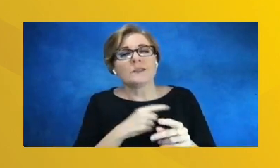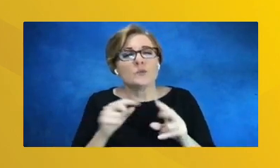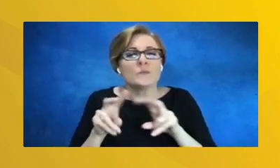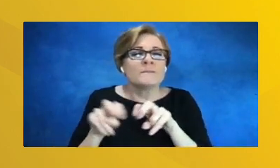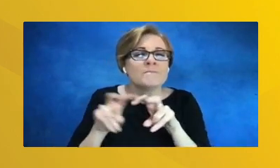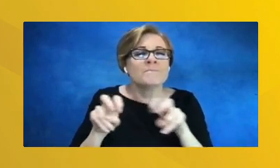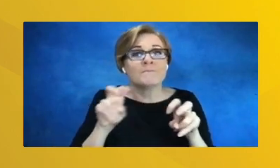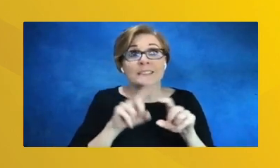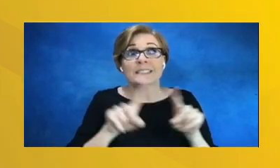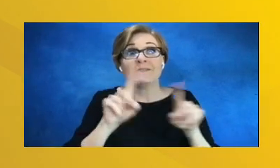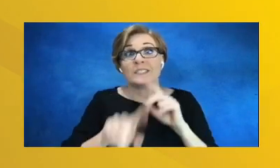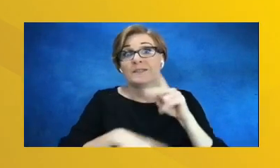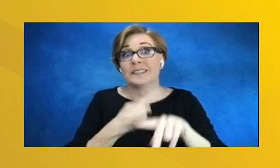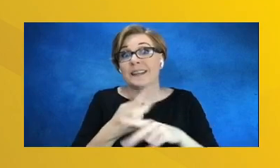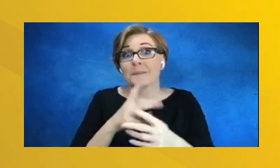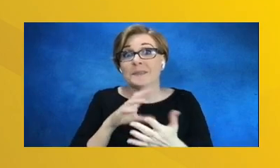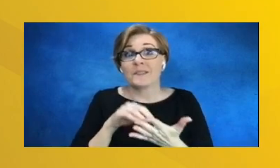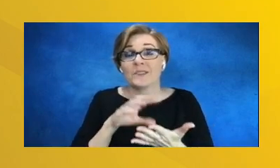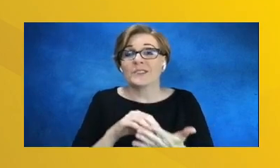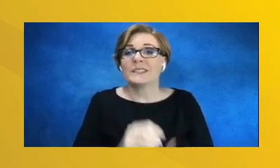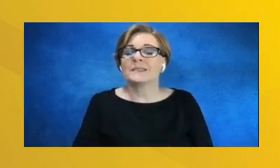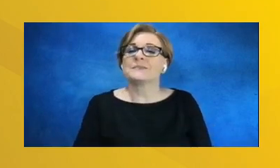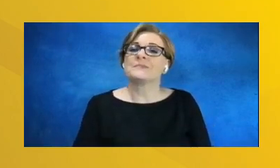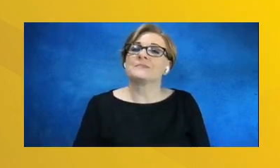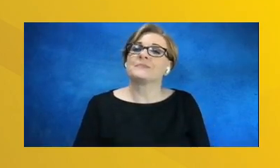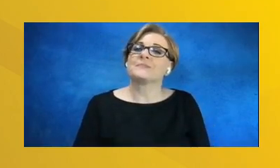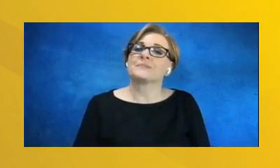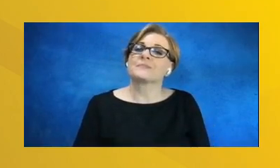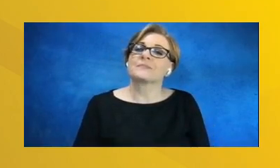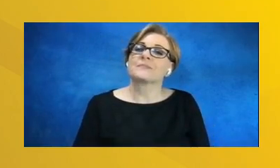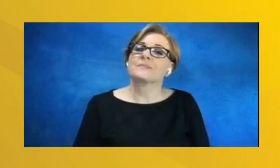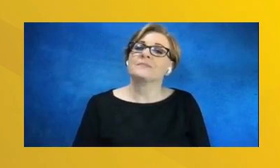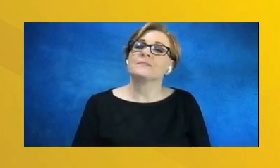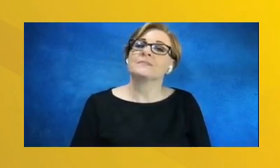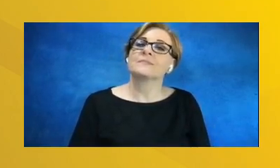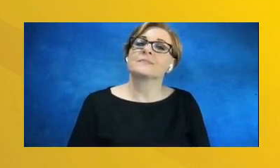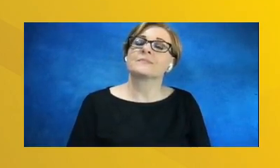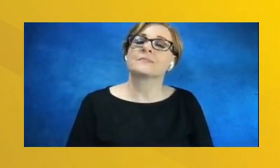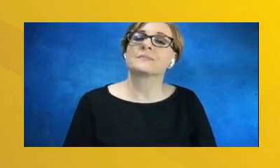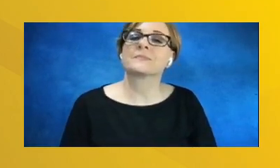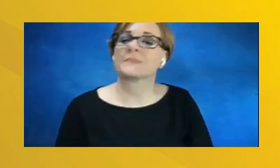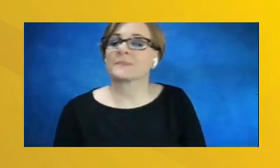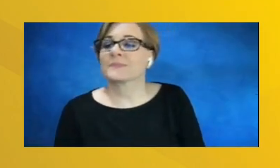OK. I think I'm next. Hi, everyone.